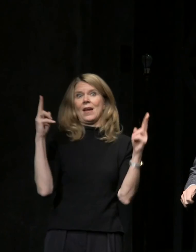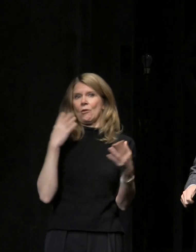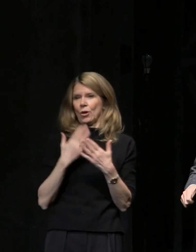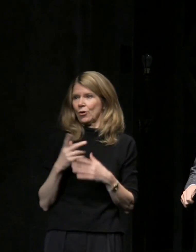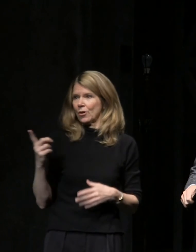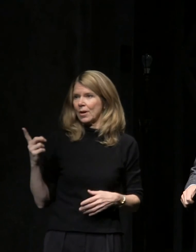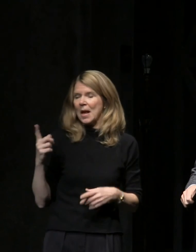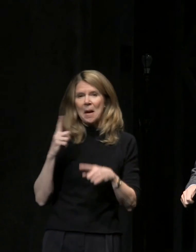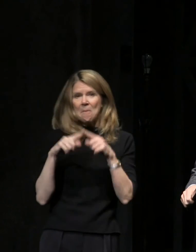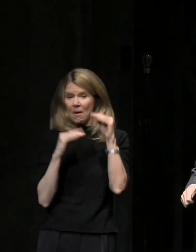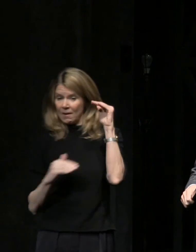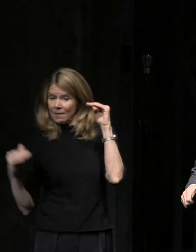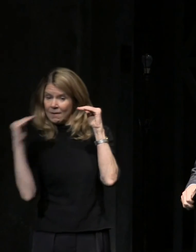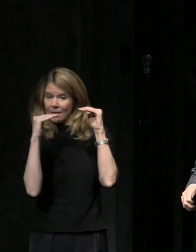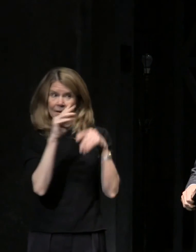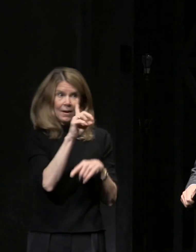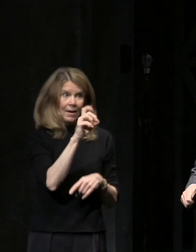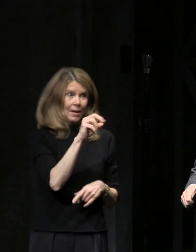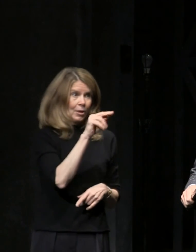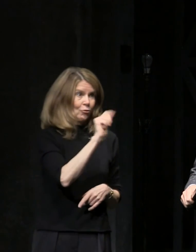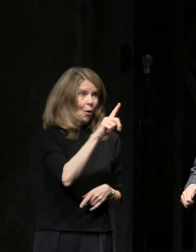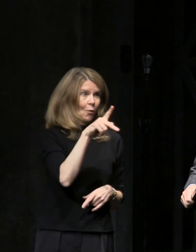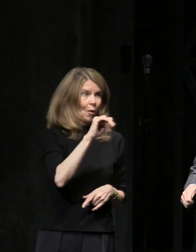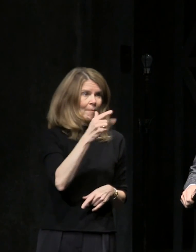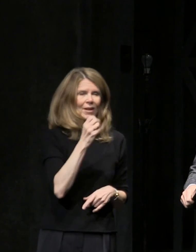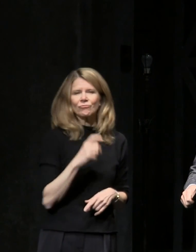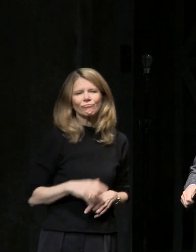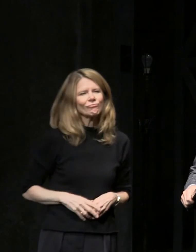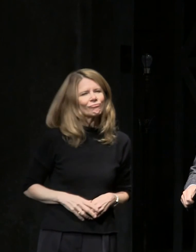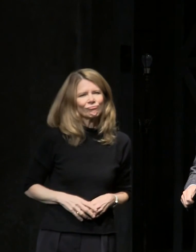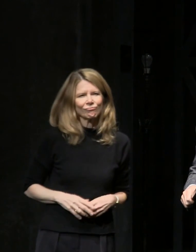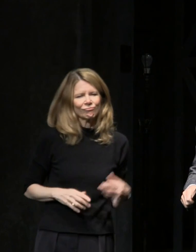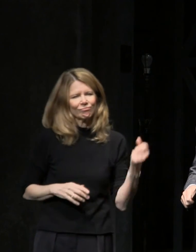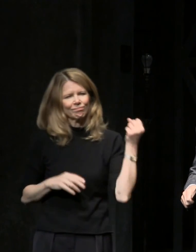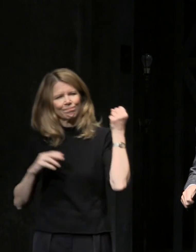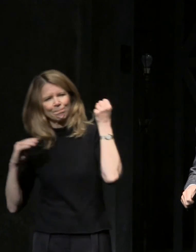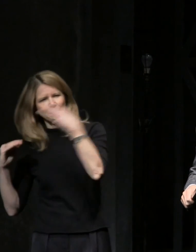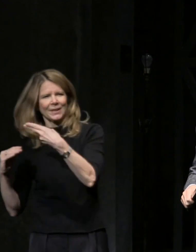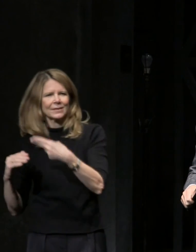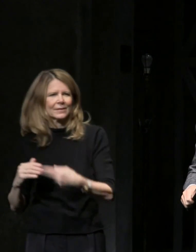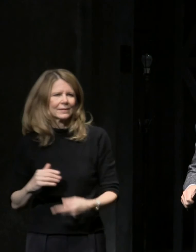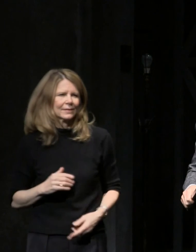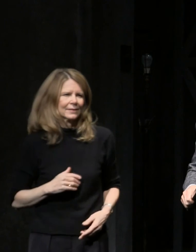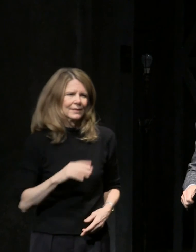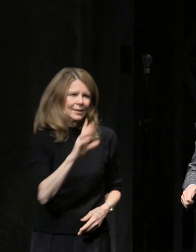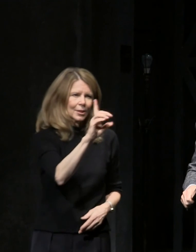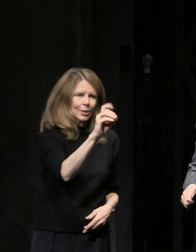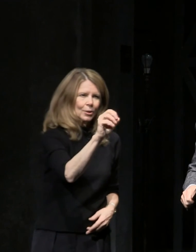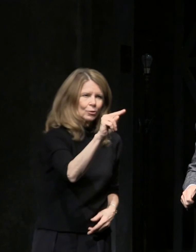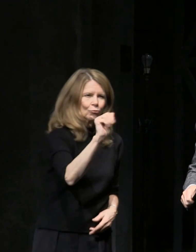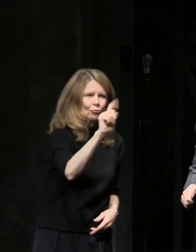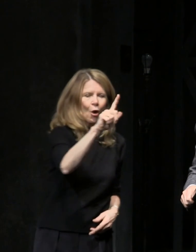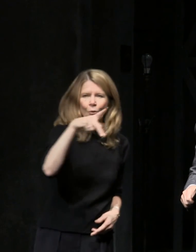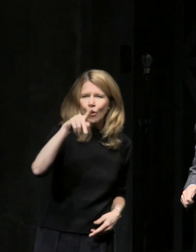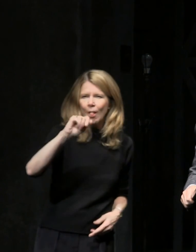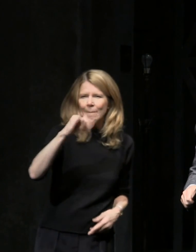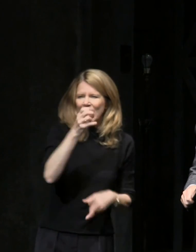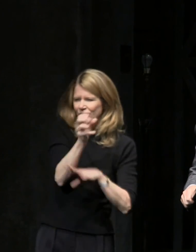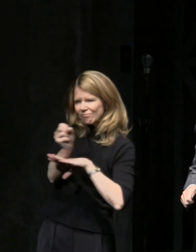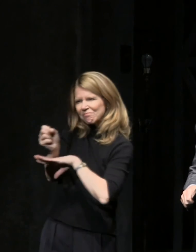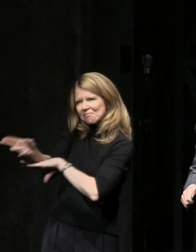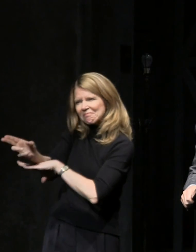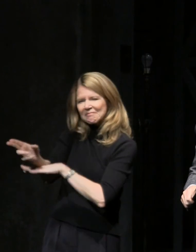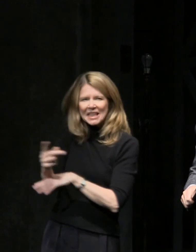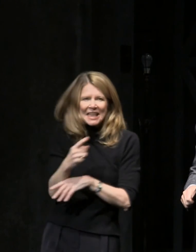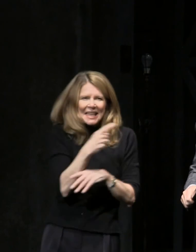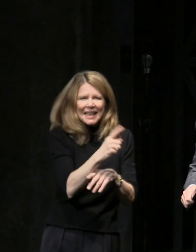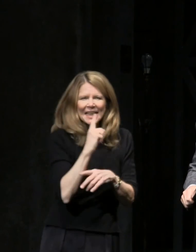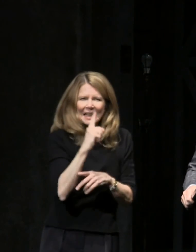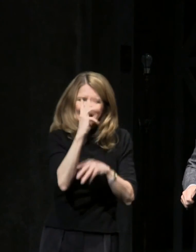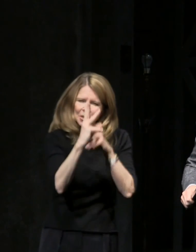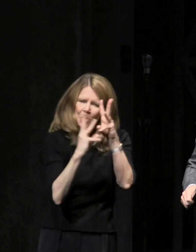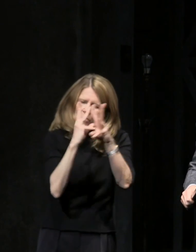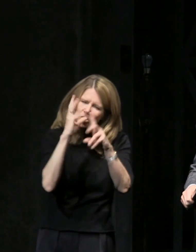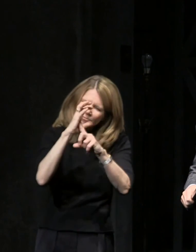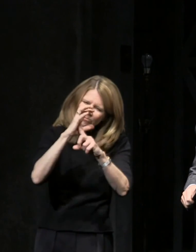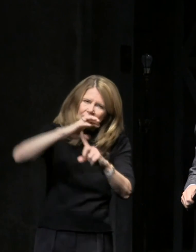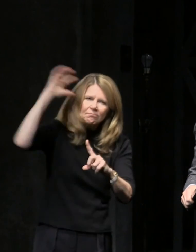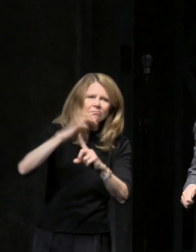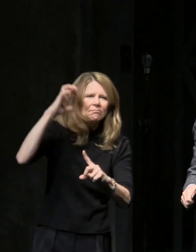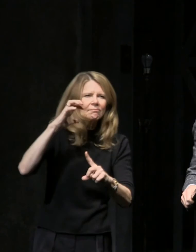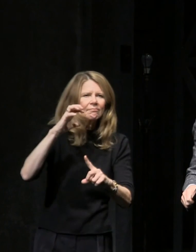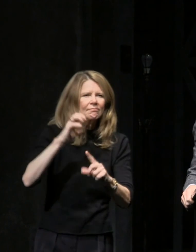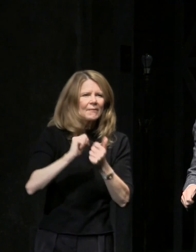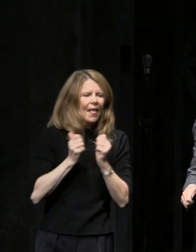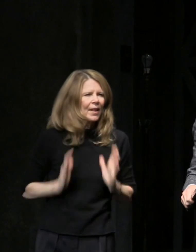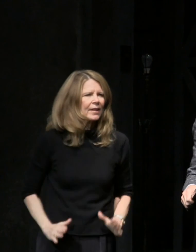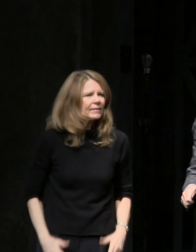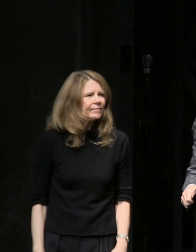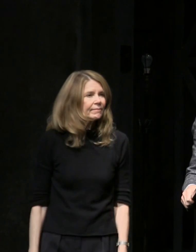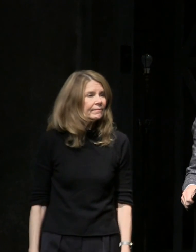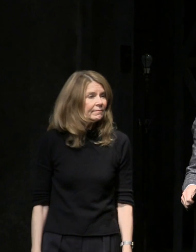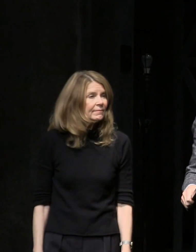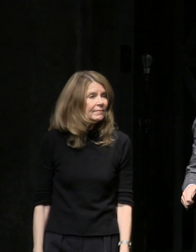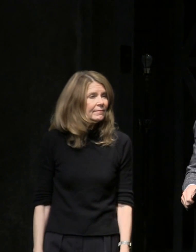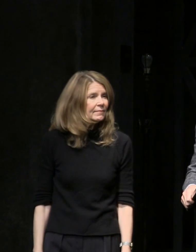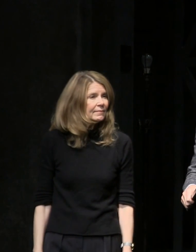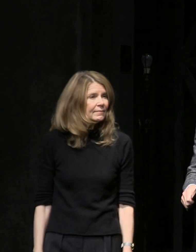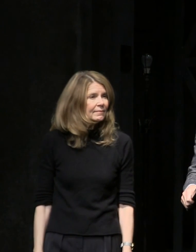no Domhnall Page. He's no Domhnall Page. Domhnall Page is a world class athlete. He is not a